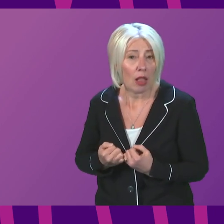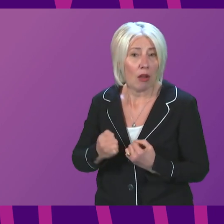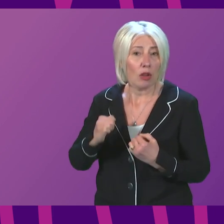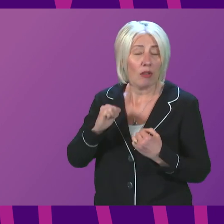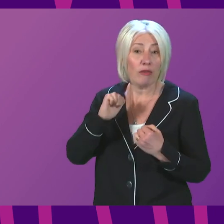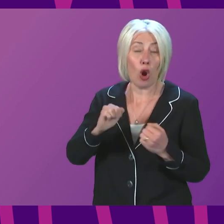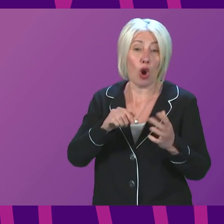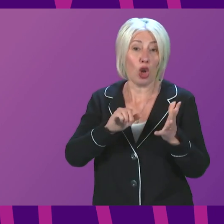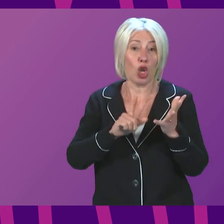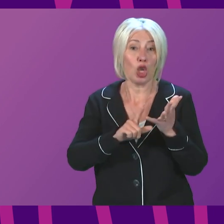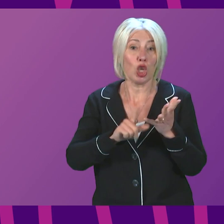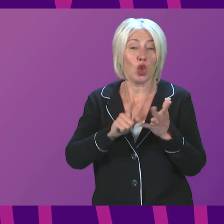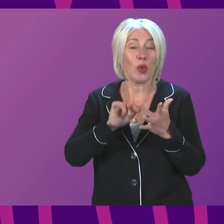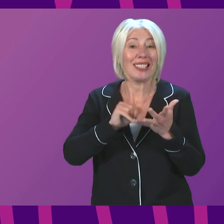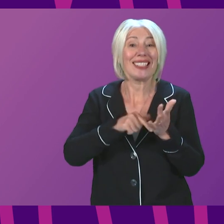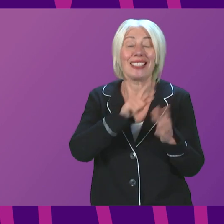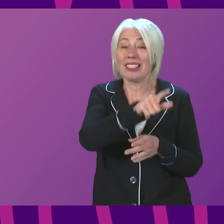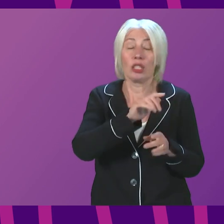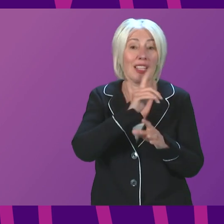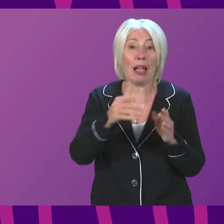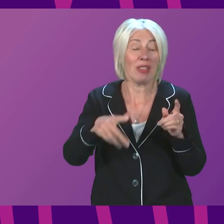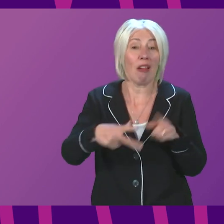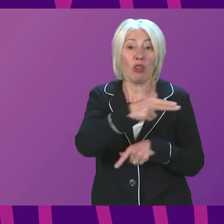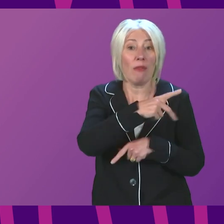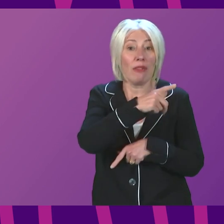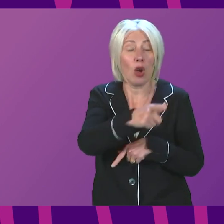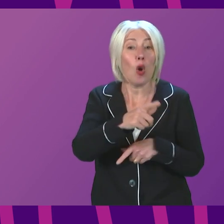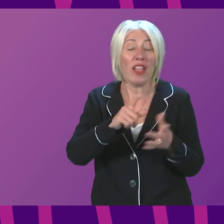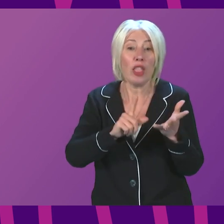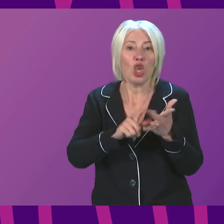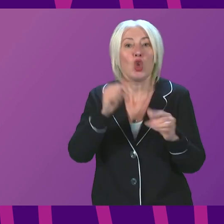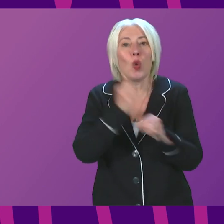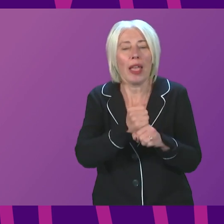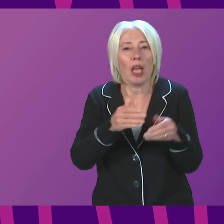to be cut by a third during the six months when Uig harbour will be closed for re-development.